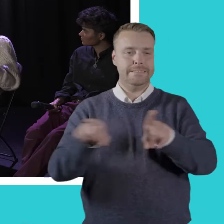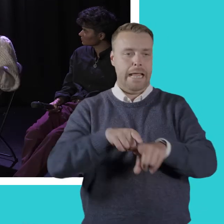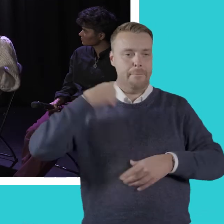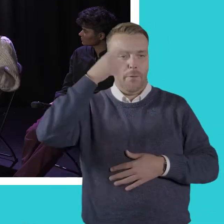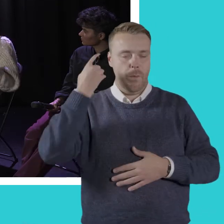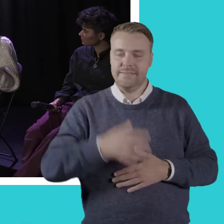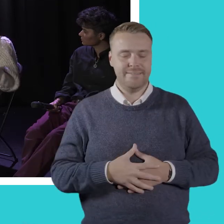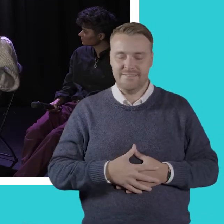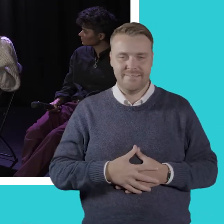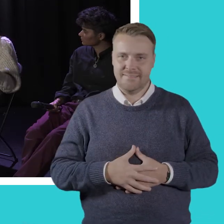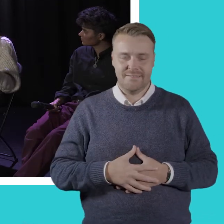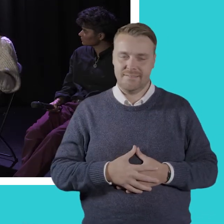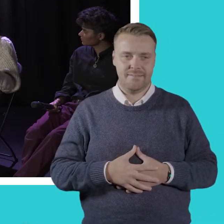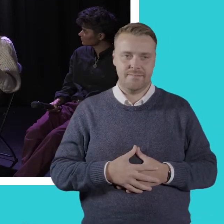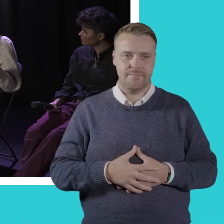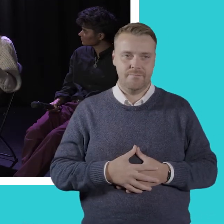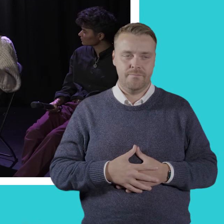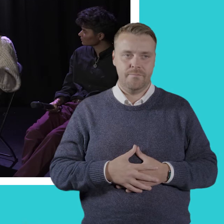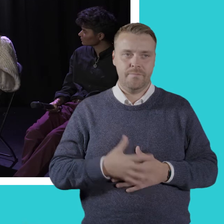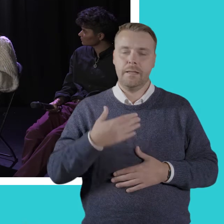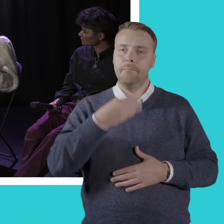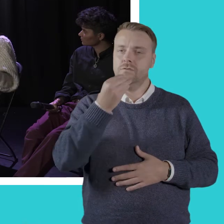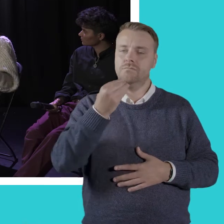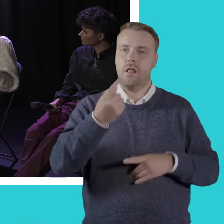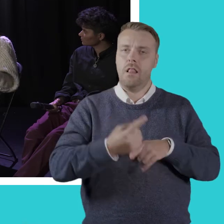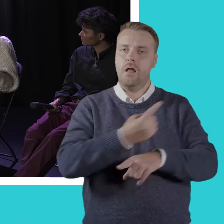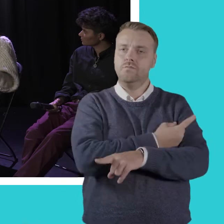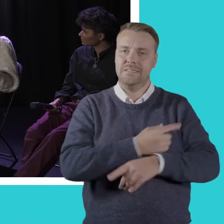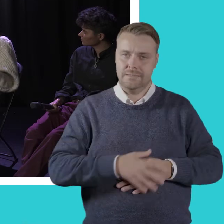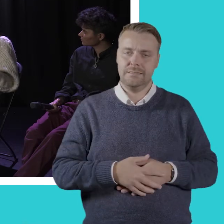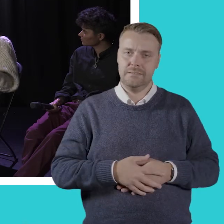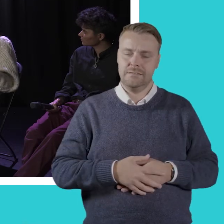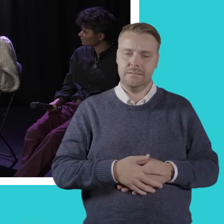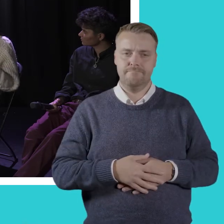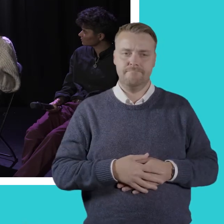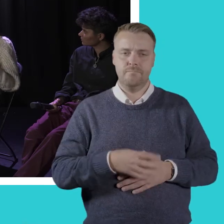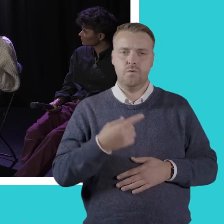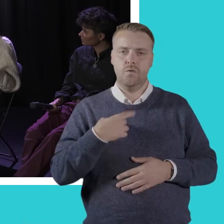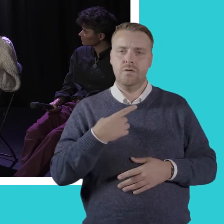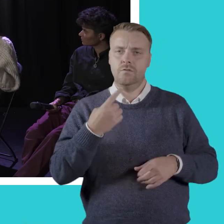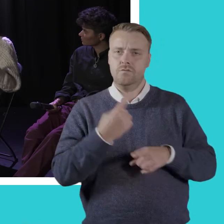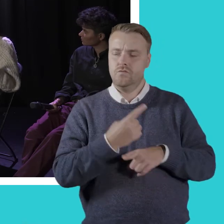an event a couple of like last week where we were talking about kind of pay and equality ethnicity